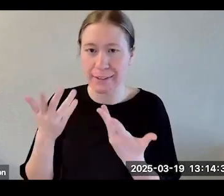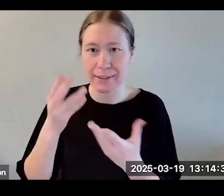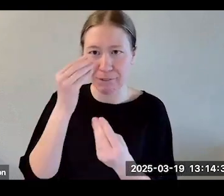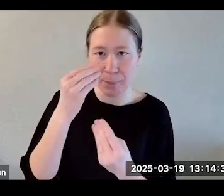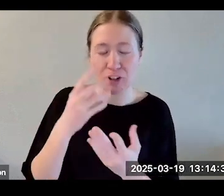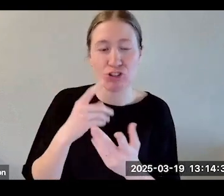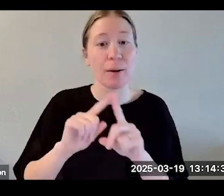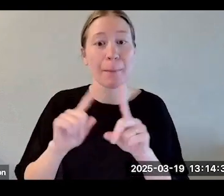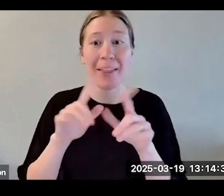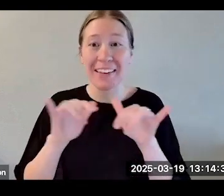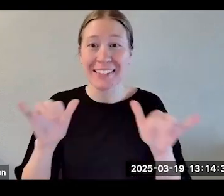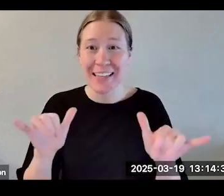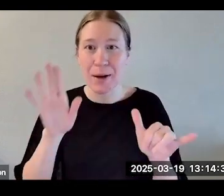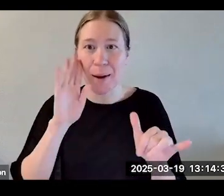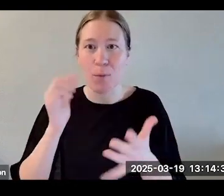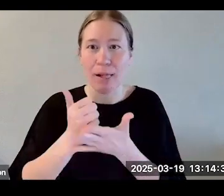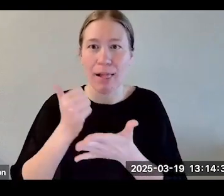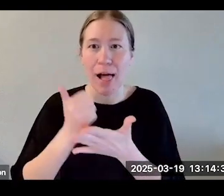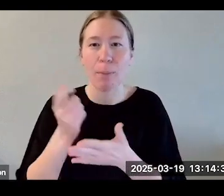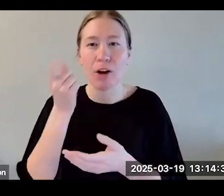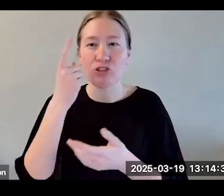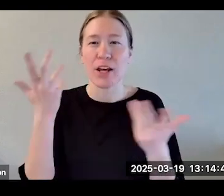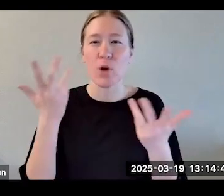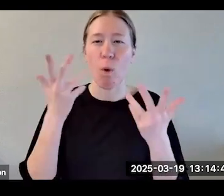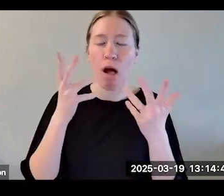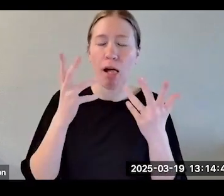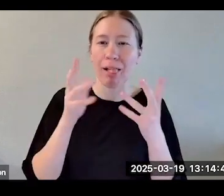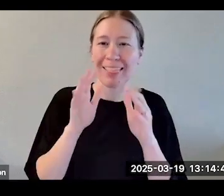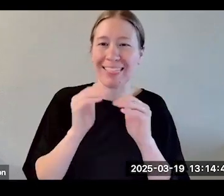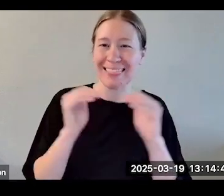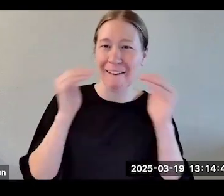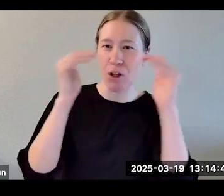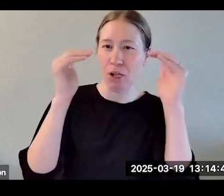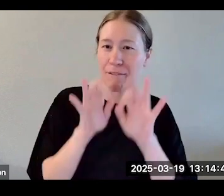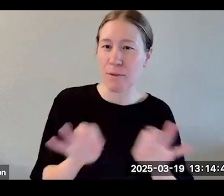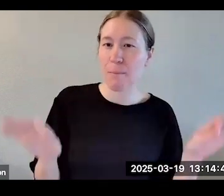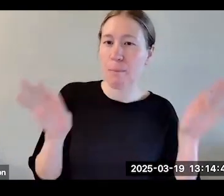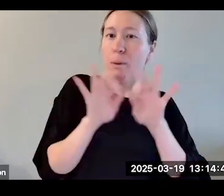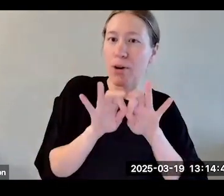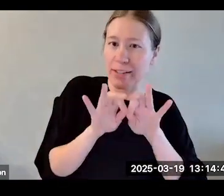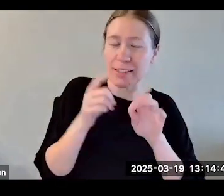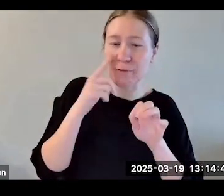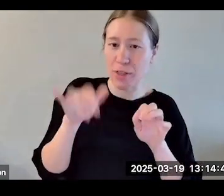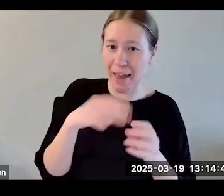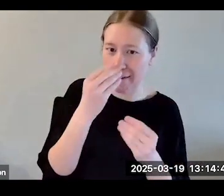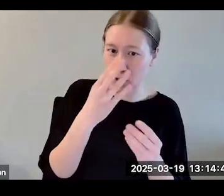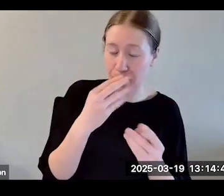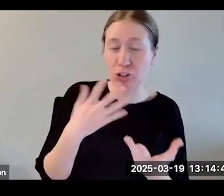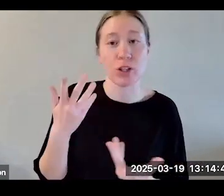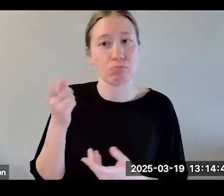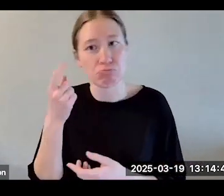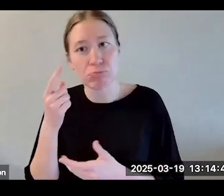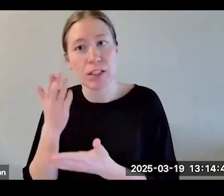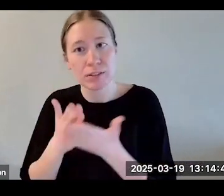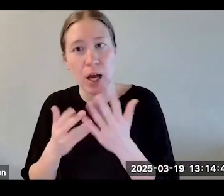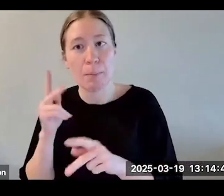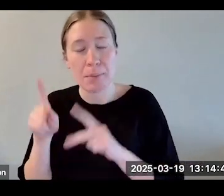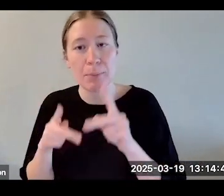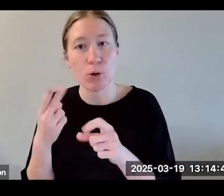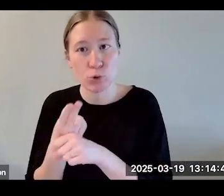what level of heading that may be as well. So not only are we thinking about folks who may be using assistive technology and trying to navigate by headings,